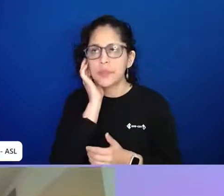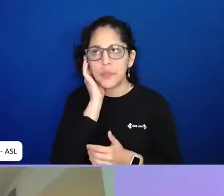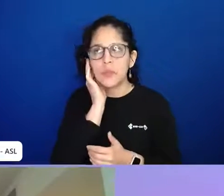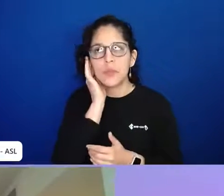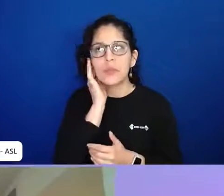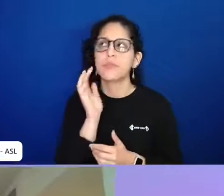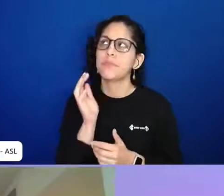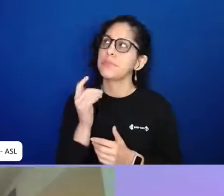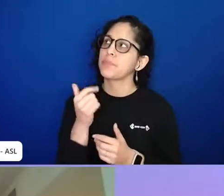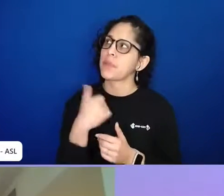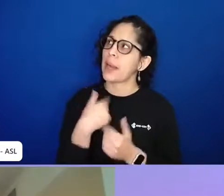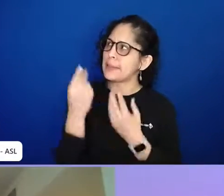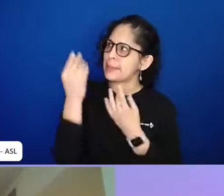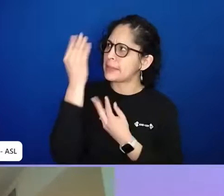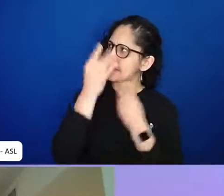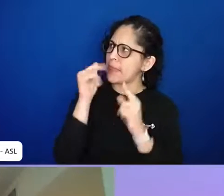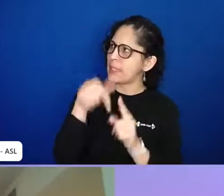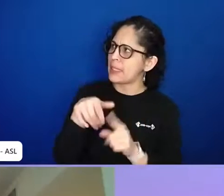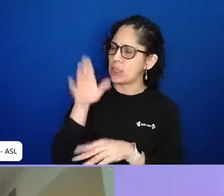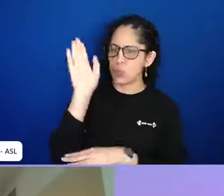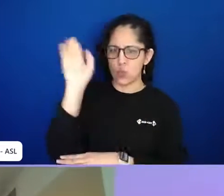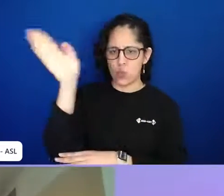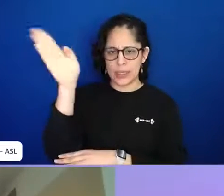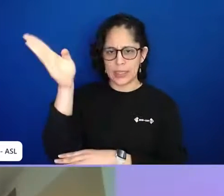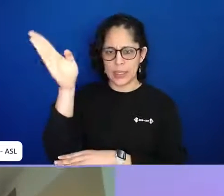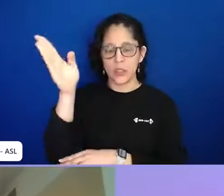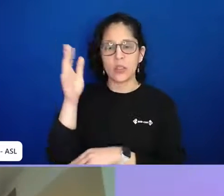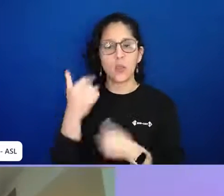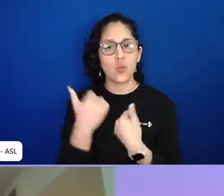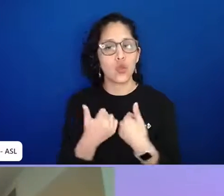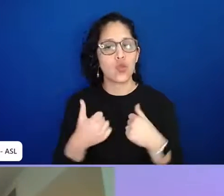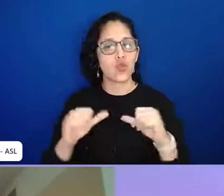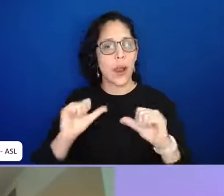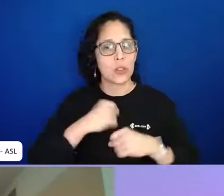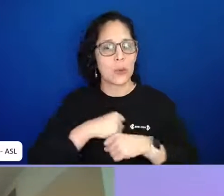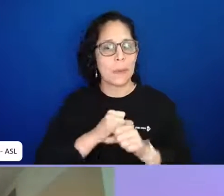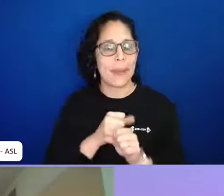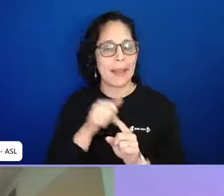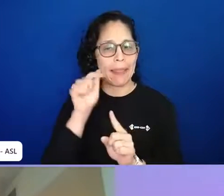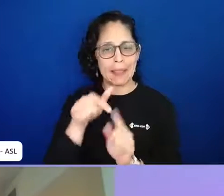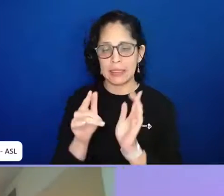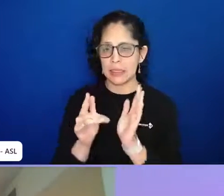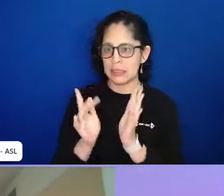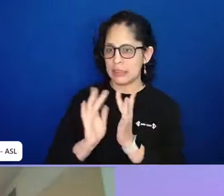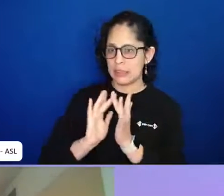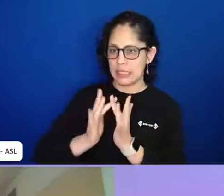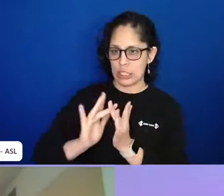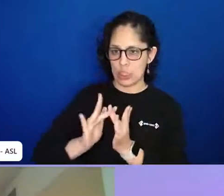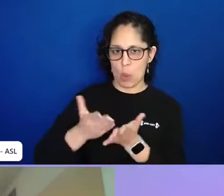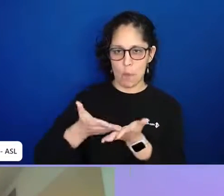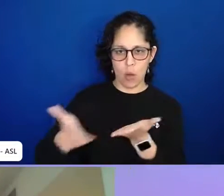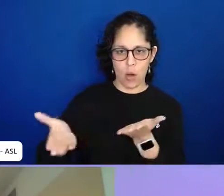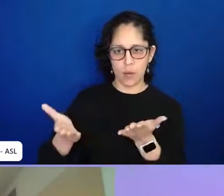I'm going to try to answer what I think they are asking all right? As we reflect on the presentation we are going